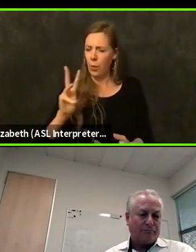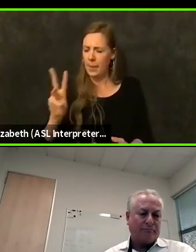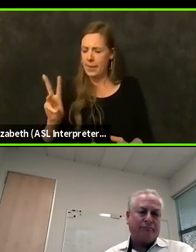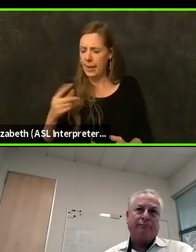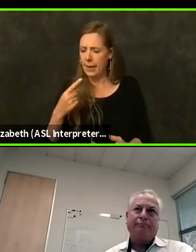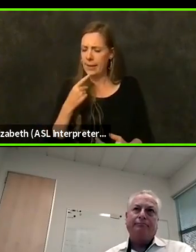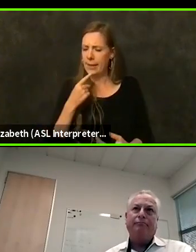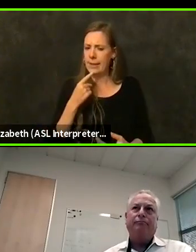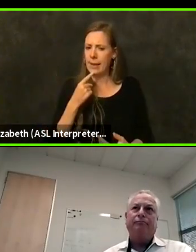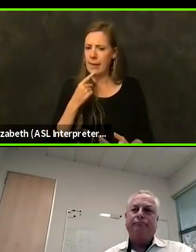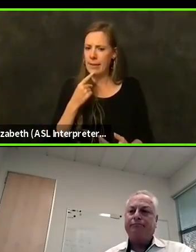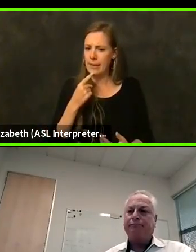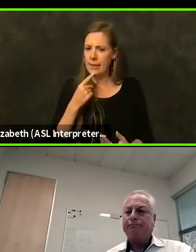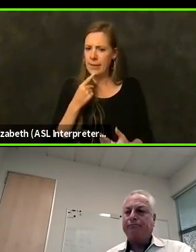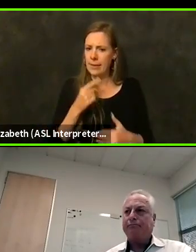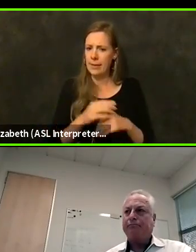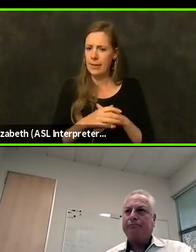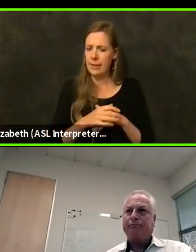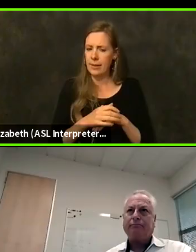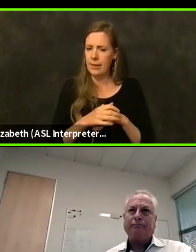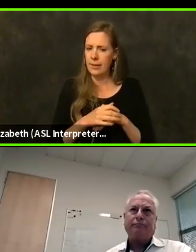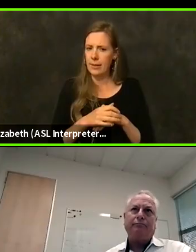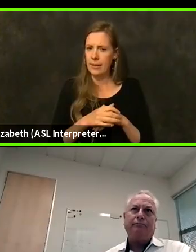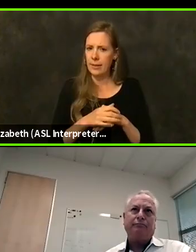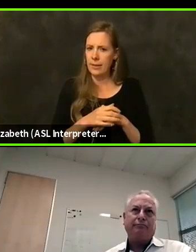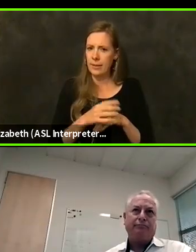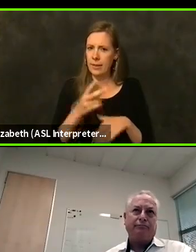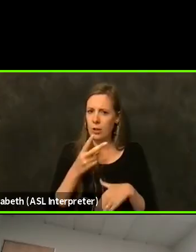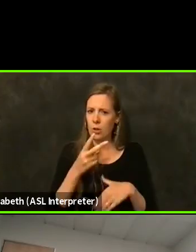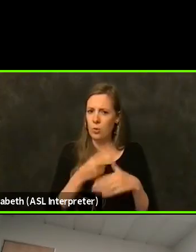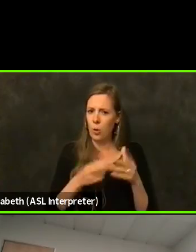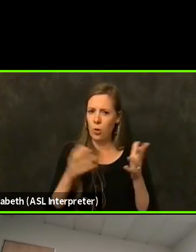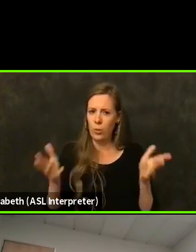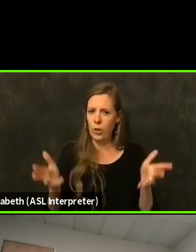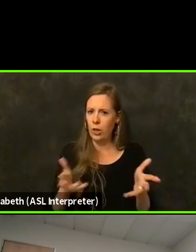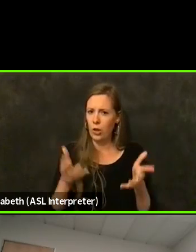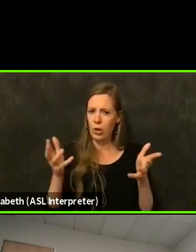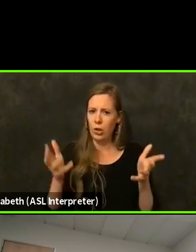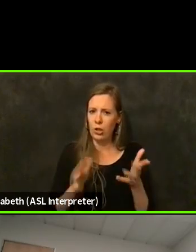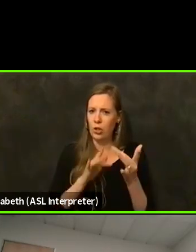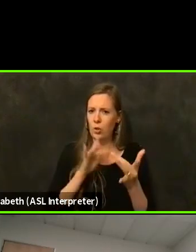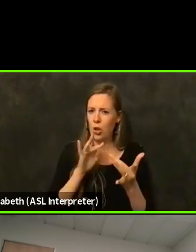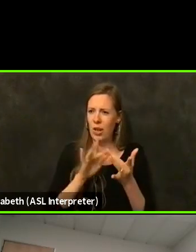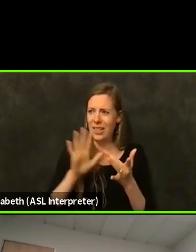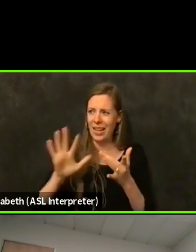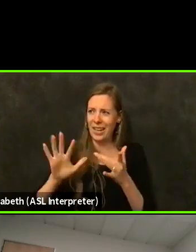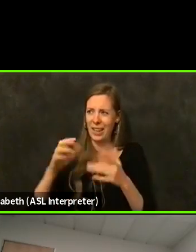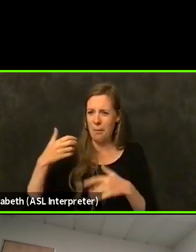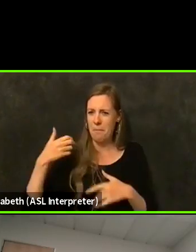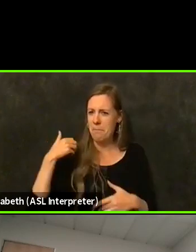that that they're both being encouraged to contact their employers.